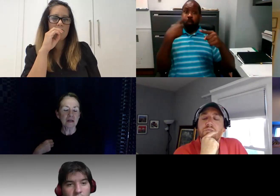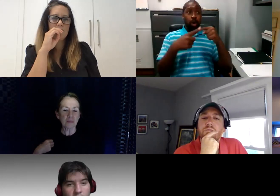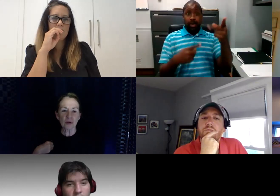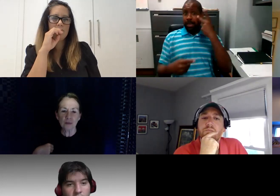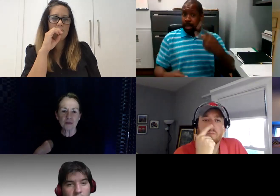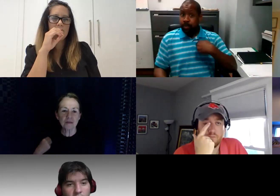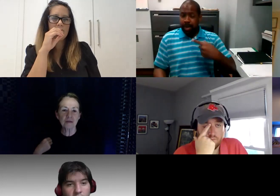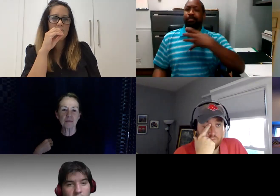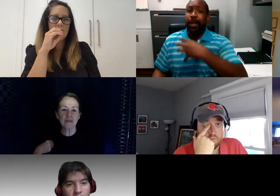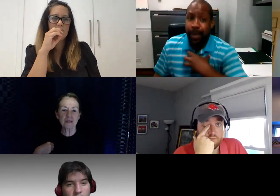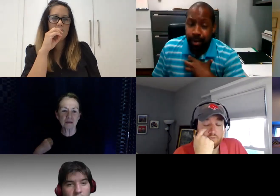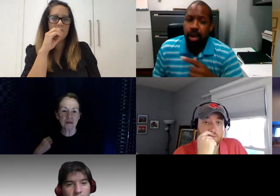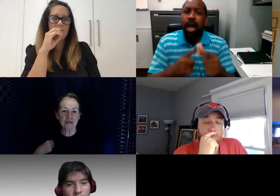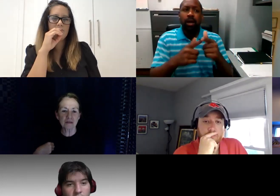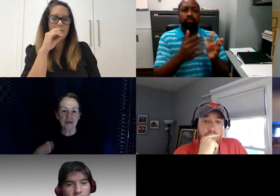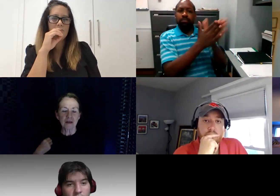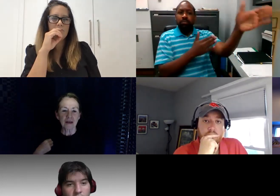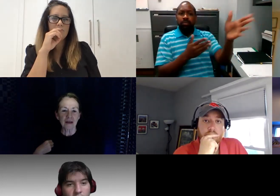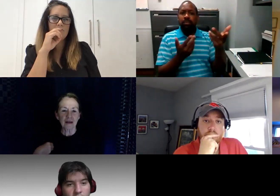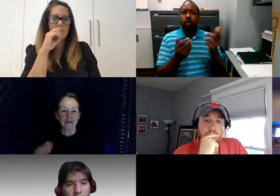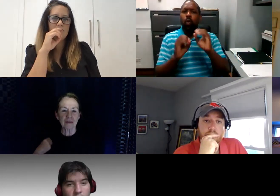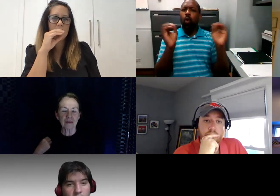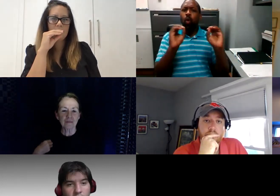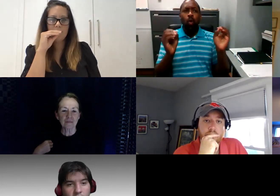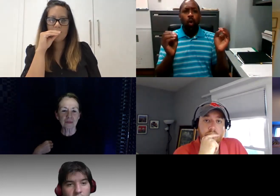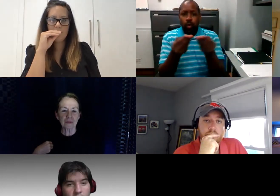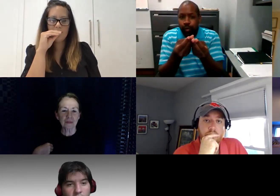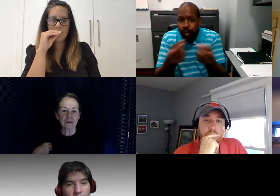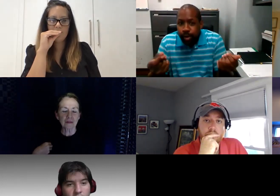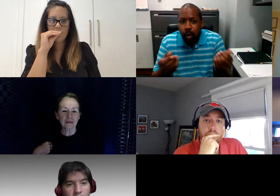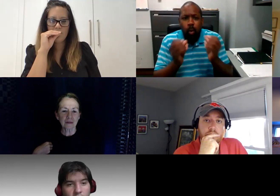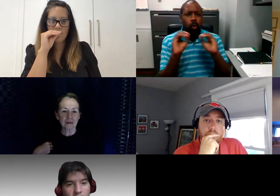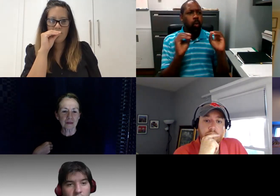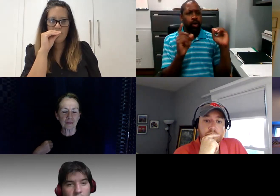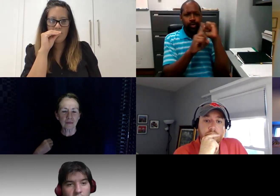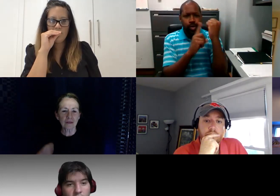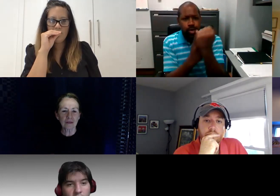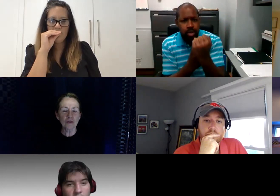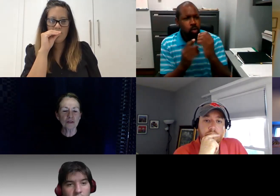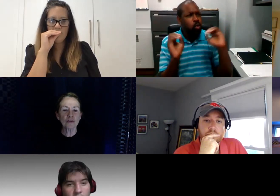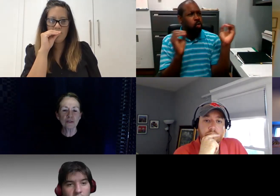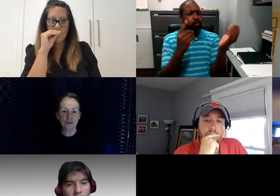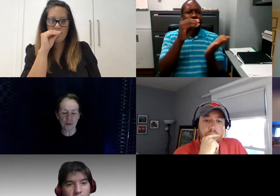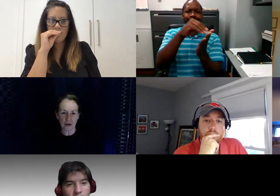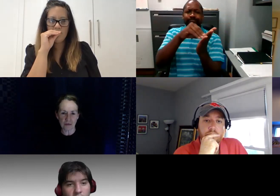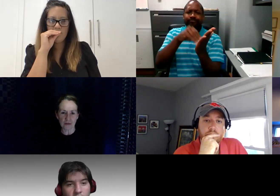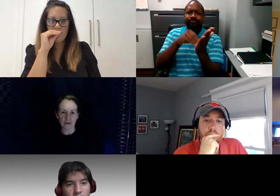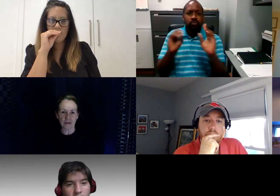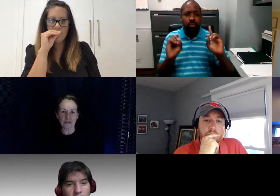SO, INTERPRETERS E-MAILED ME WITH COMPLAINTS ABOUT THE INTERPRETER REFERRAL SERVICE.